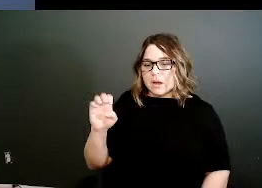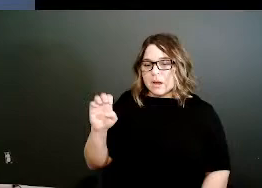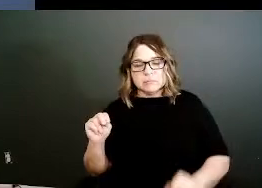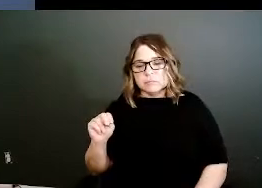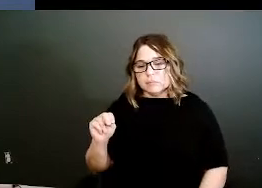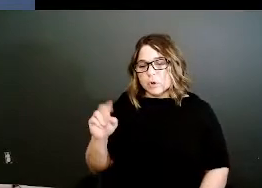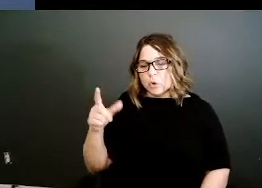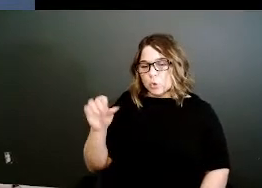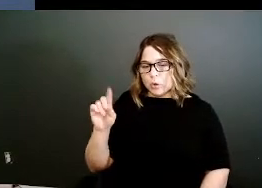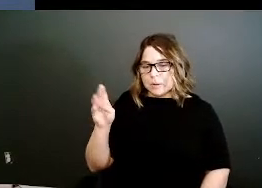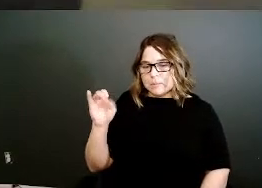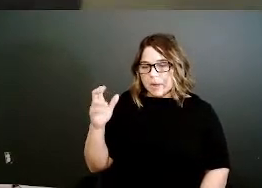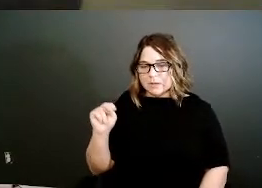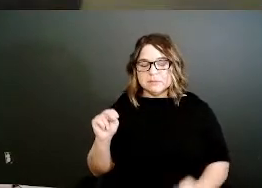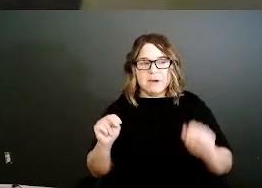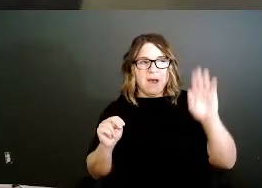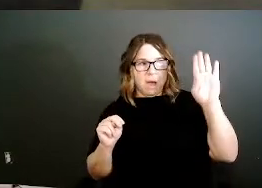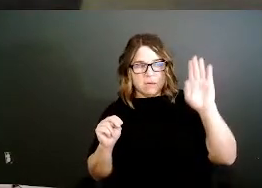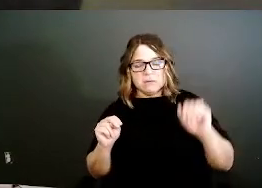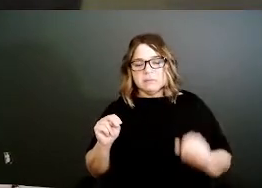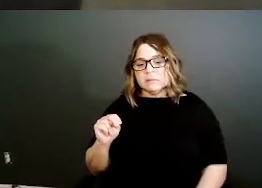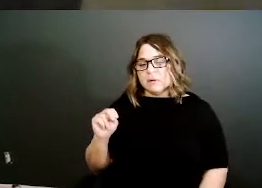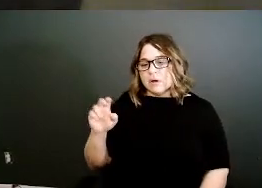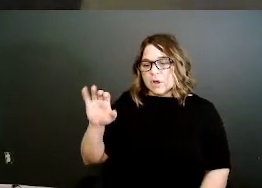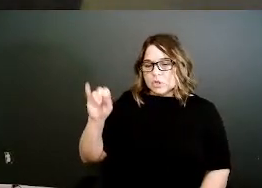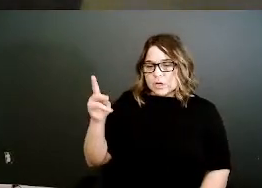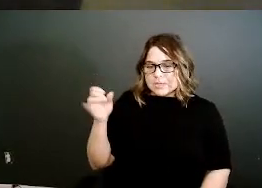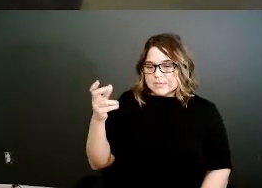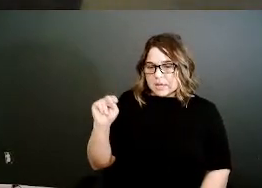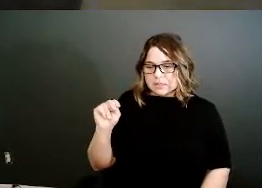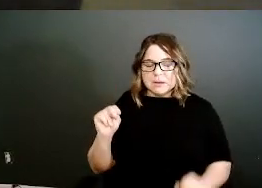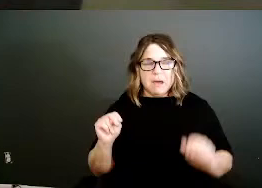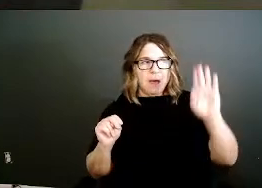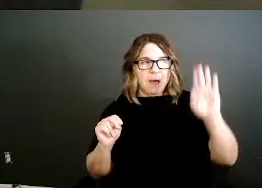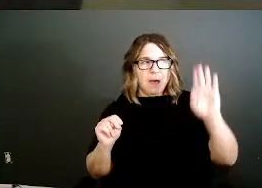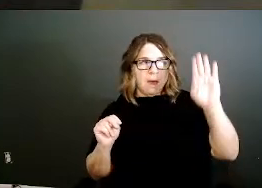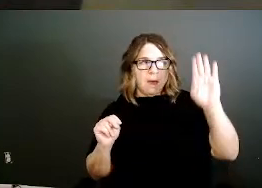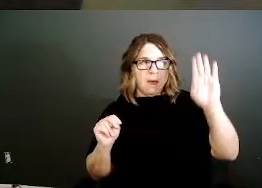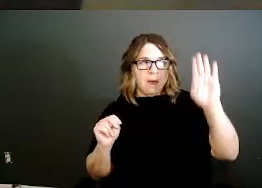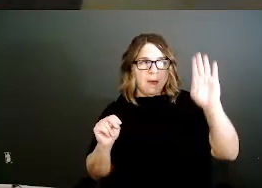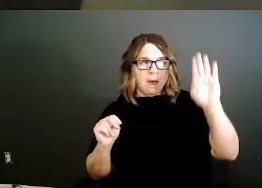THAT BRINGS US TO ITEM 7, WHICH RELATES TO UTILITY RATES TO BE EFFECTIVE JANUARY 1st, 2022.